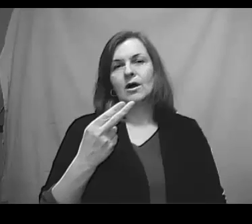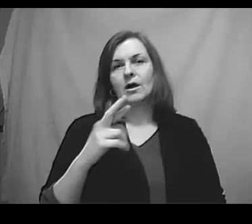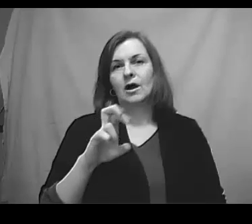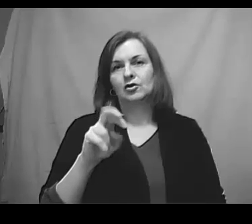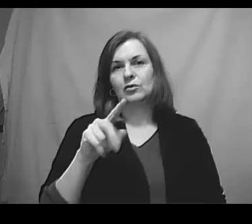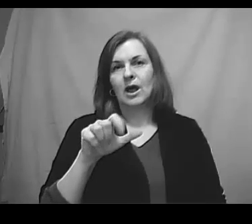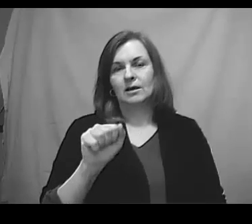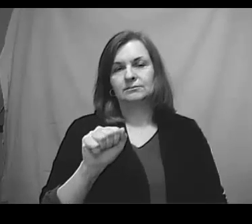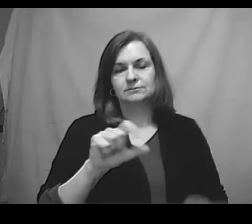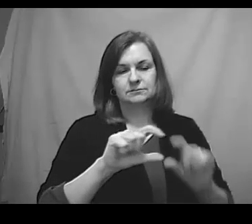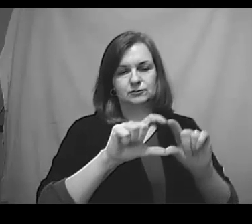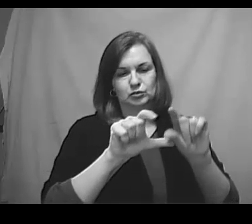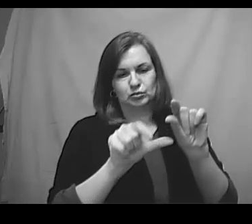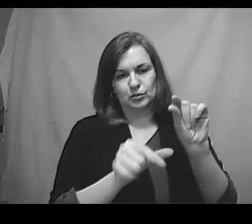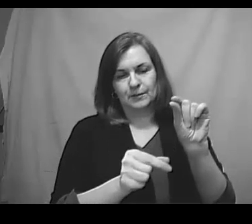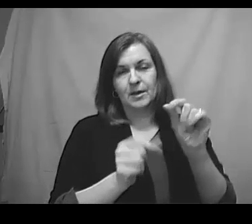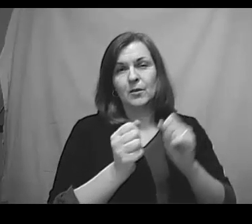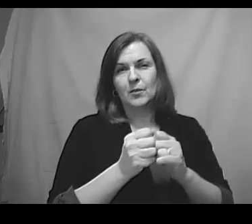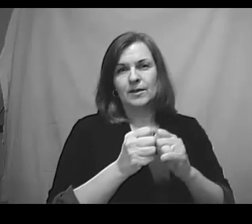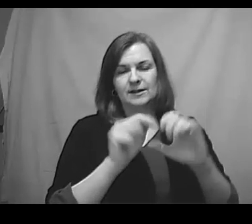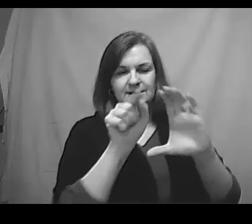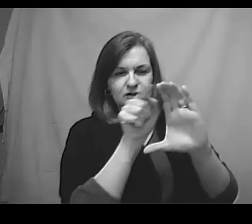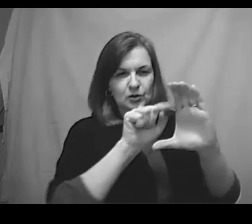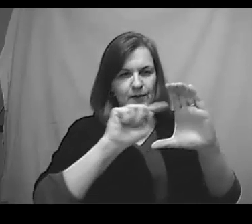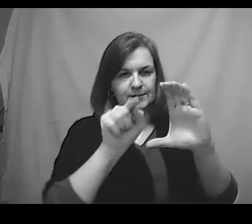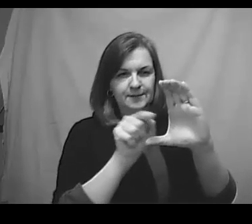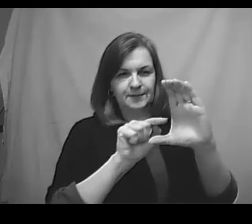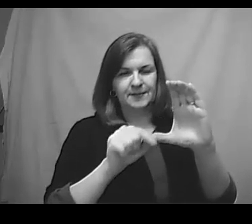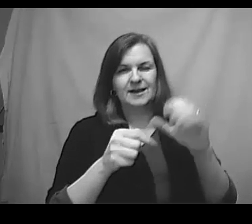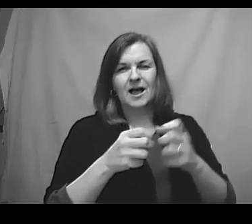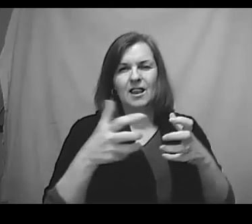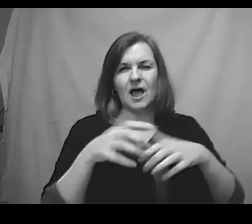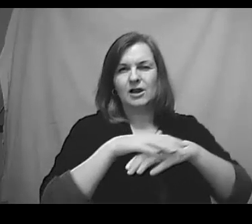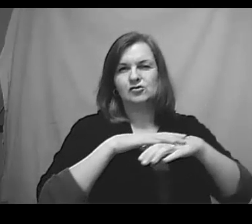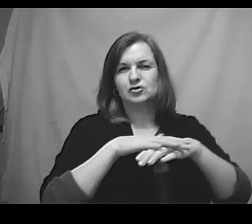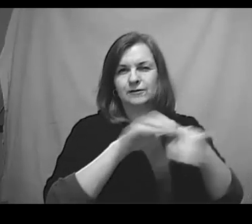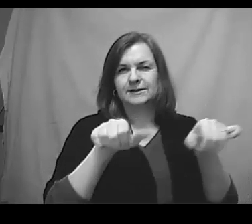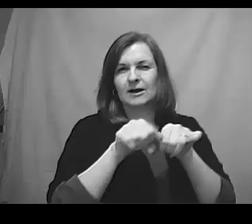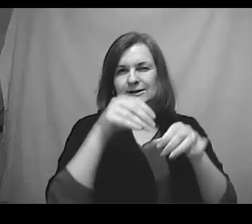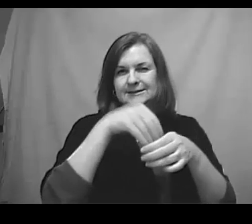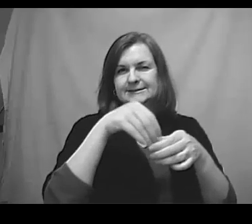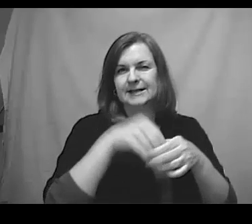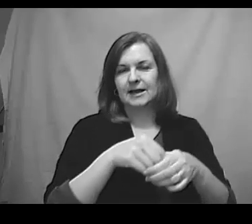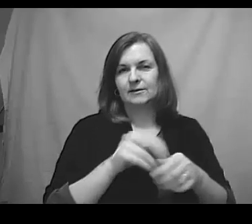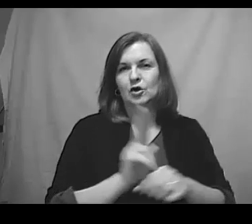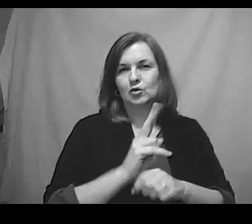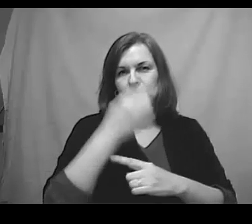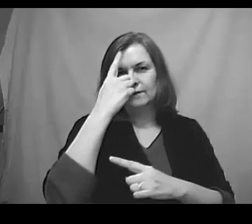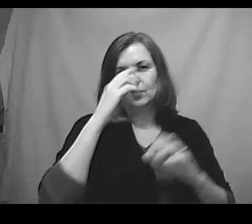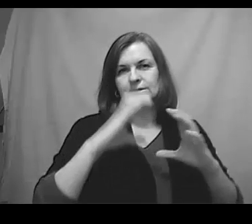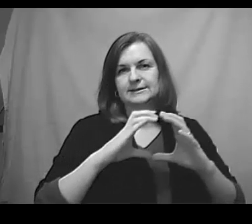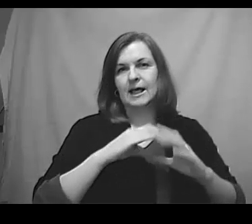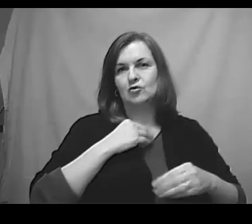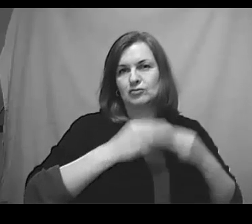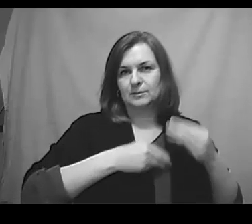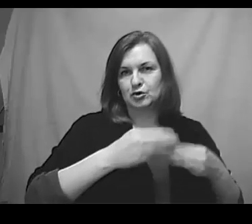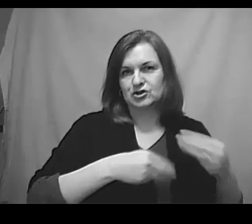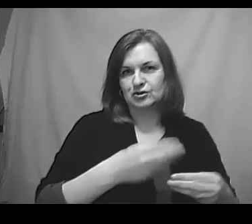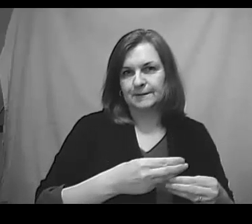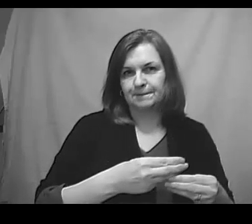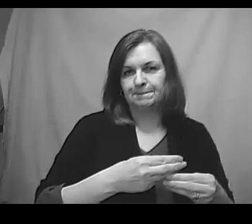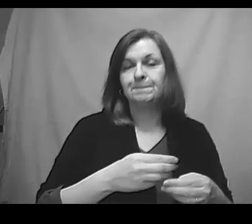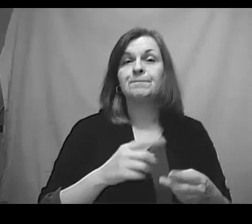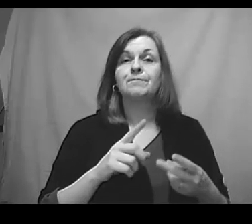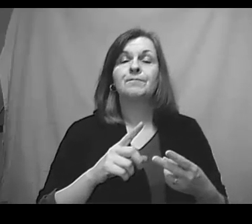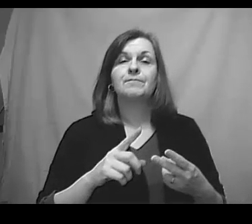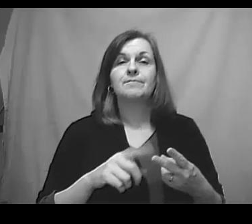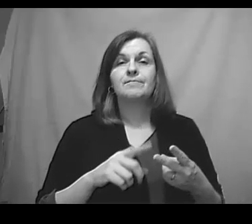kinda shaped like kidney bean with lots of surface area on the inside that we use for cell respiration